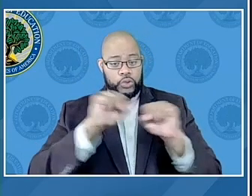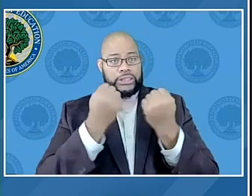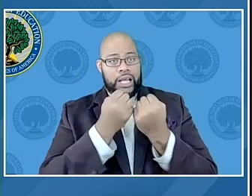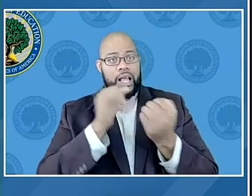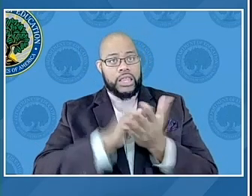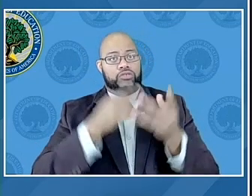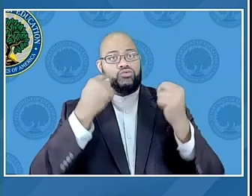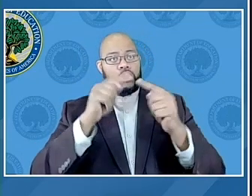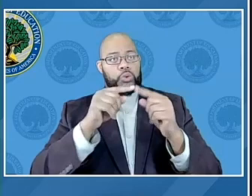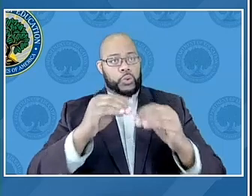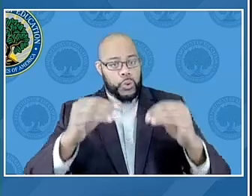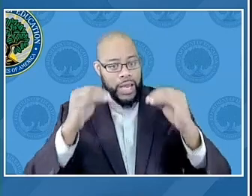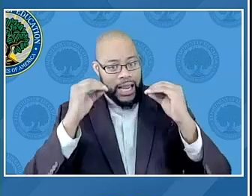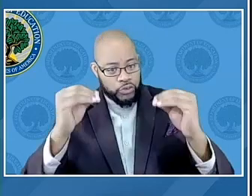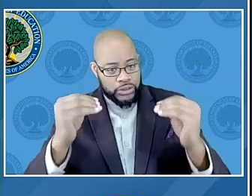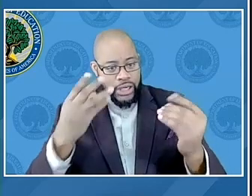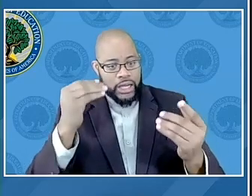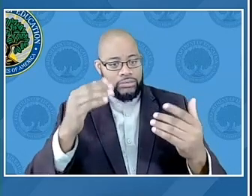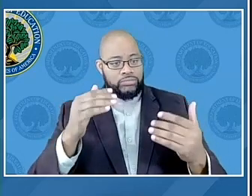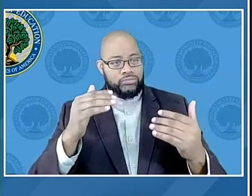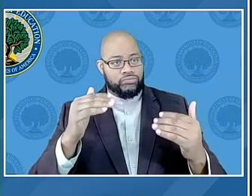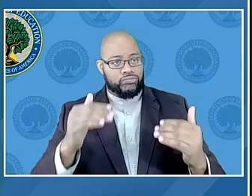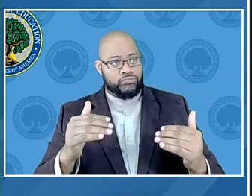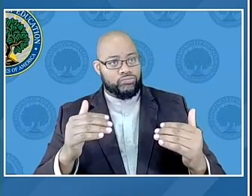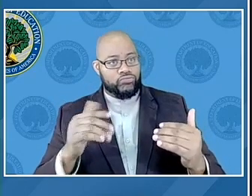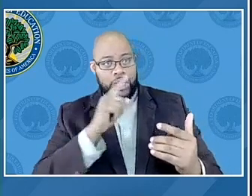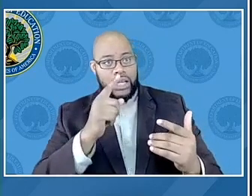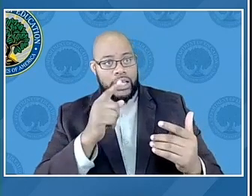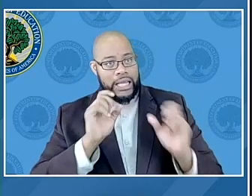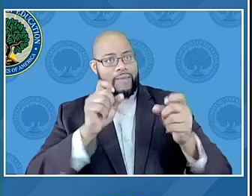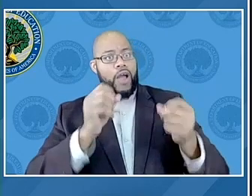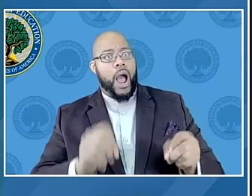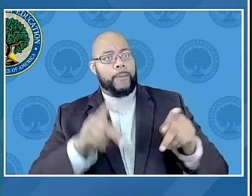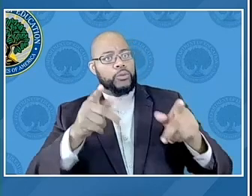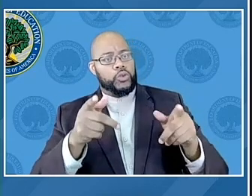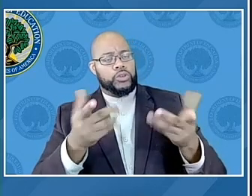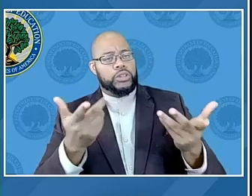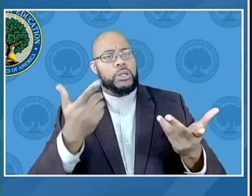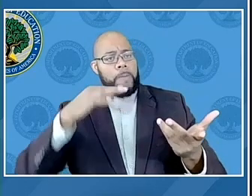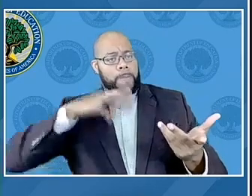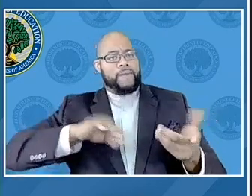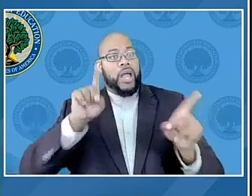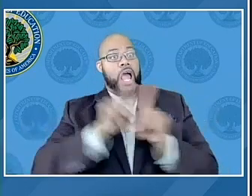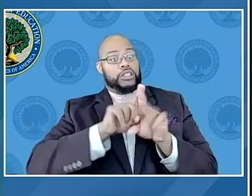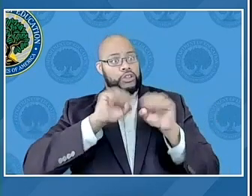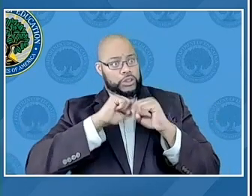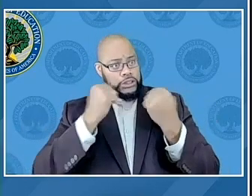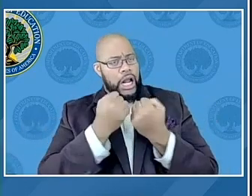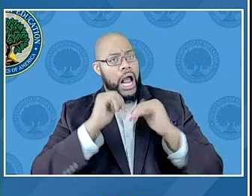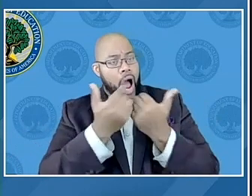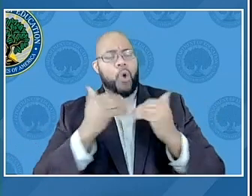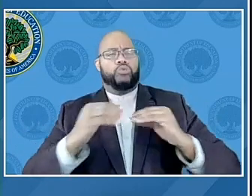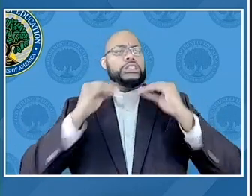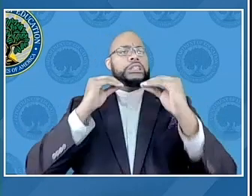educate and raise all the votes up. We benefit as a society by educating our